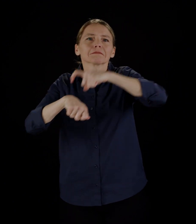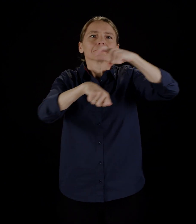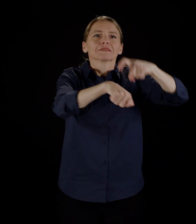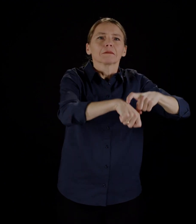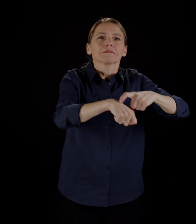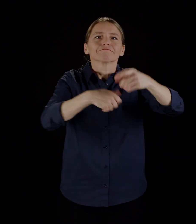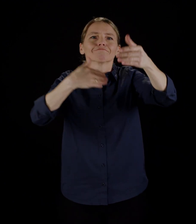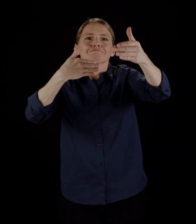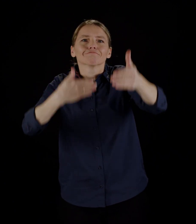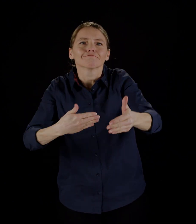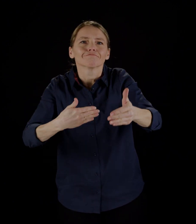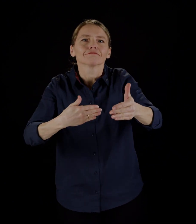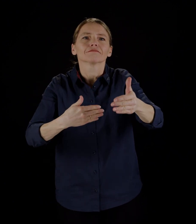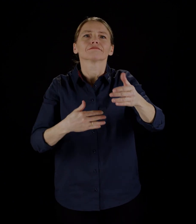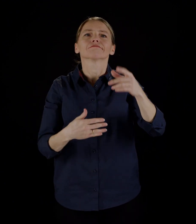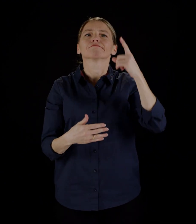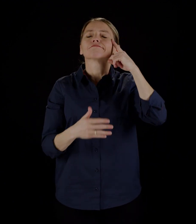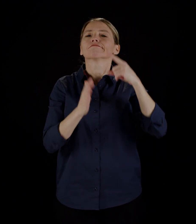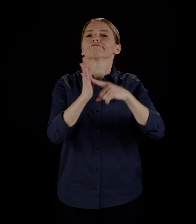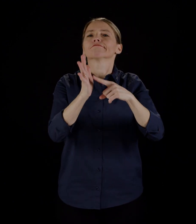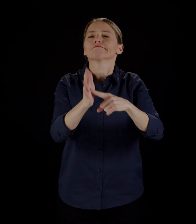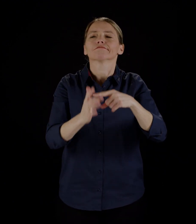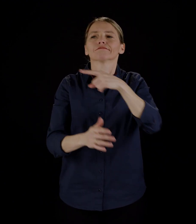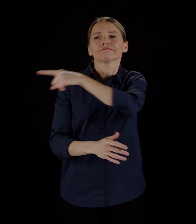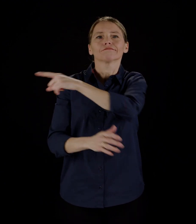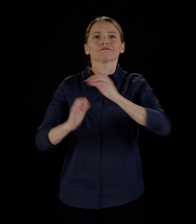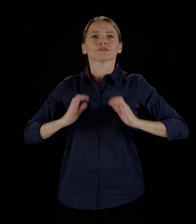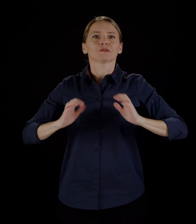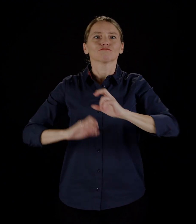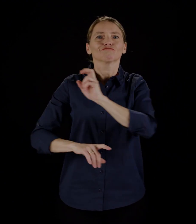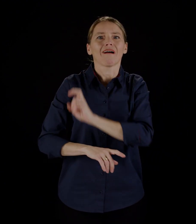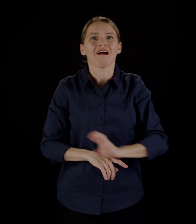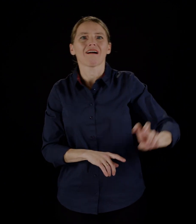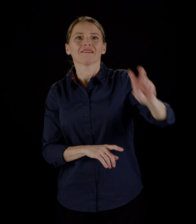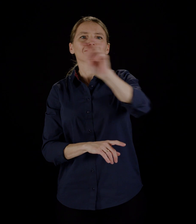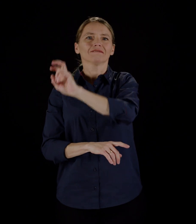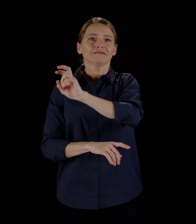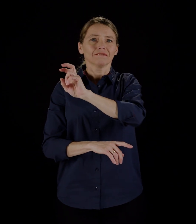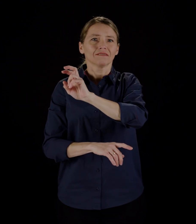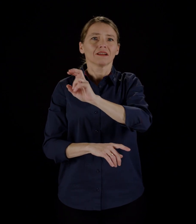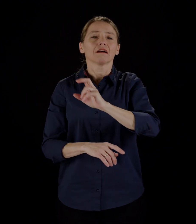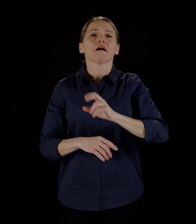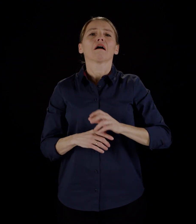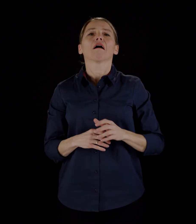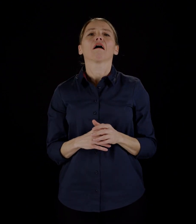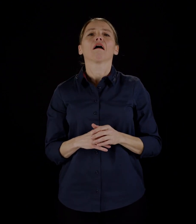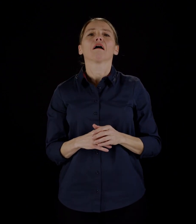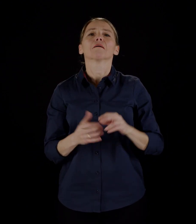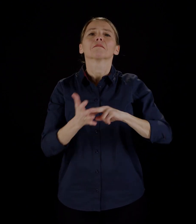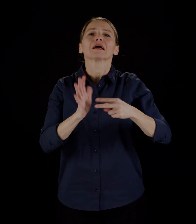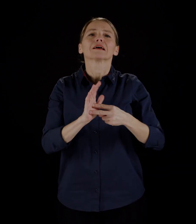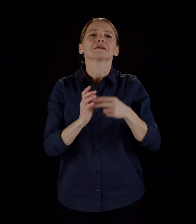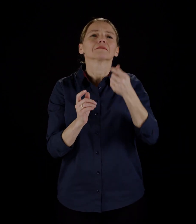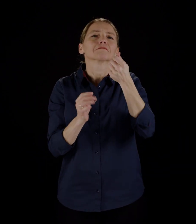A smaller monthly fee may apply and there may be a reconnection charge; it varies by service provider.